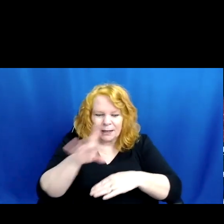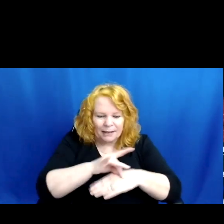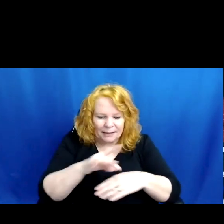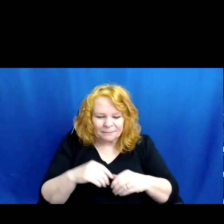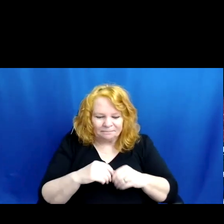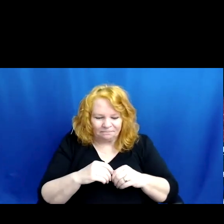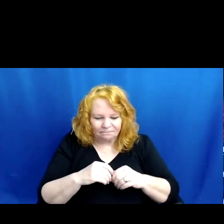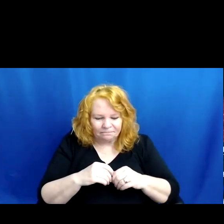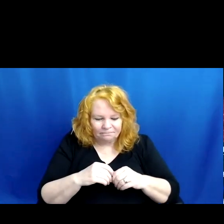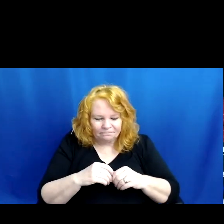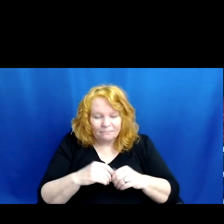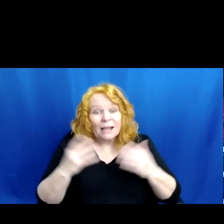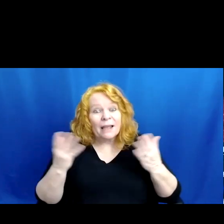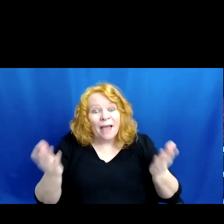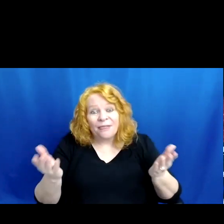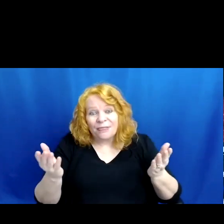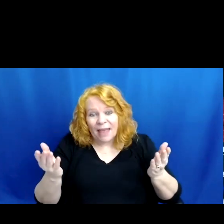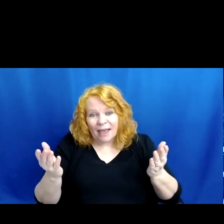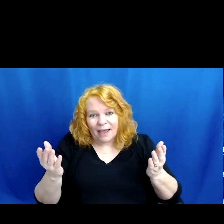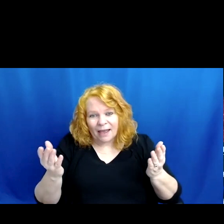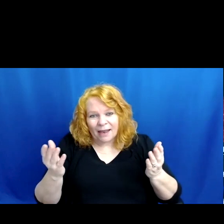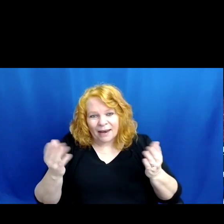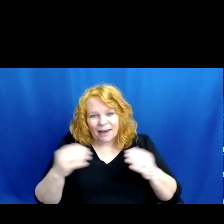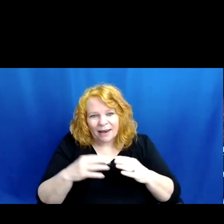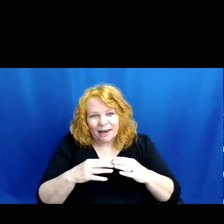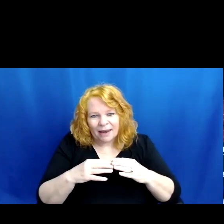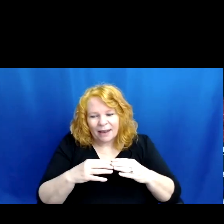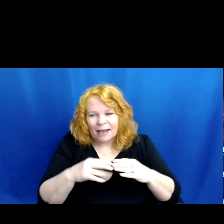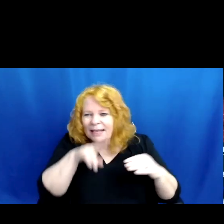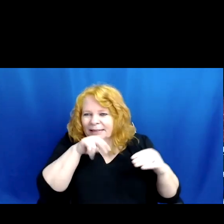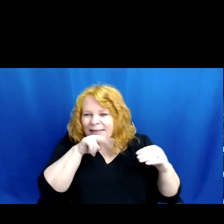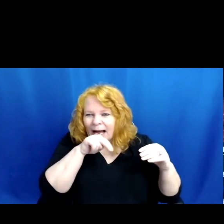Then his little tongue is just a thin strip of yellow.